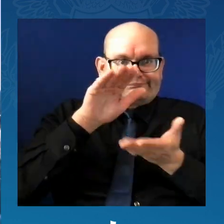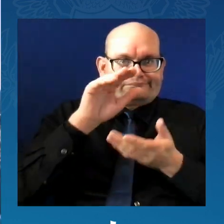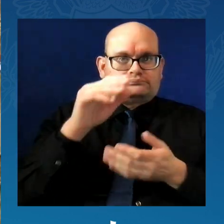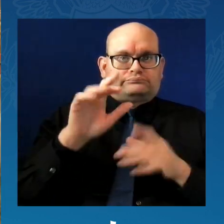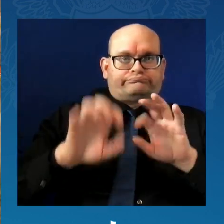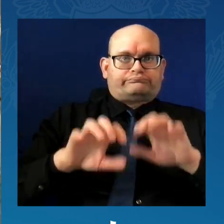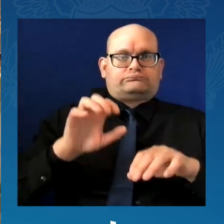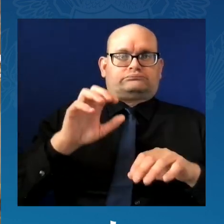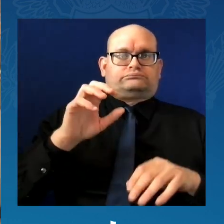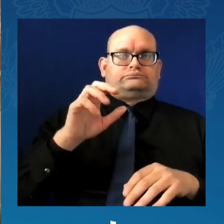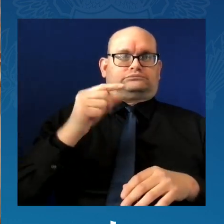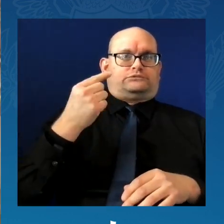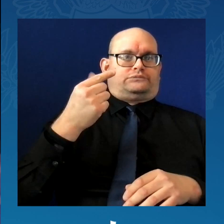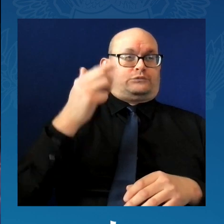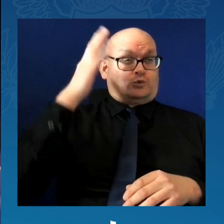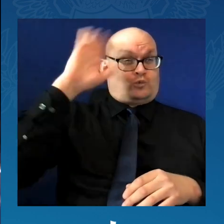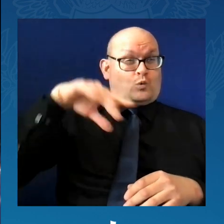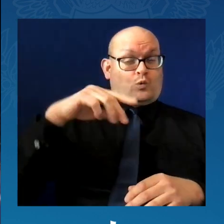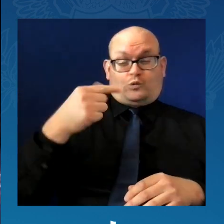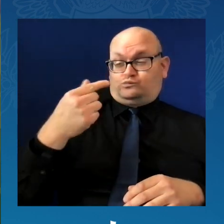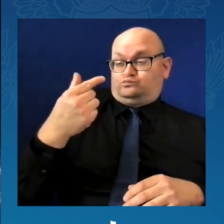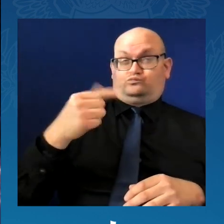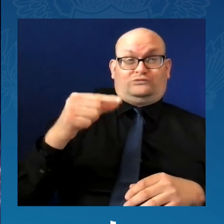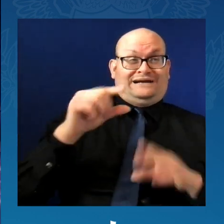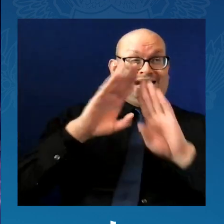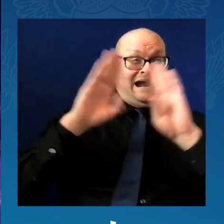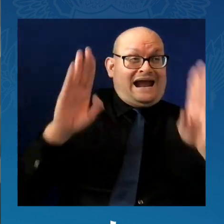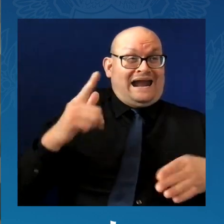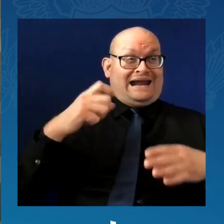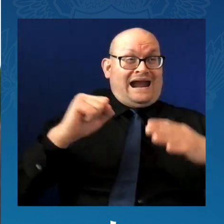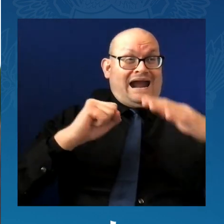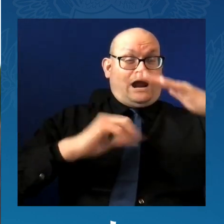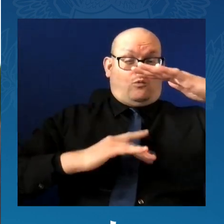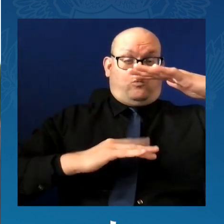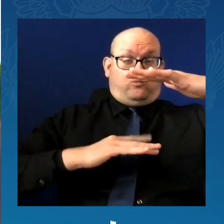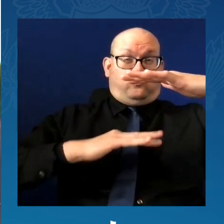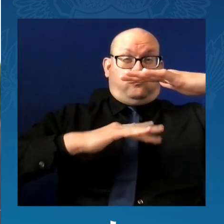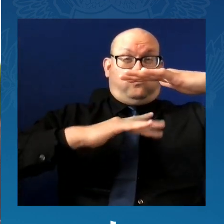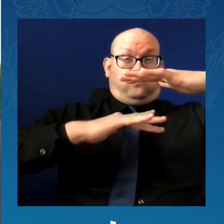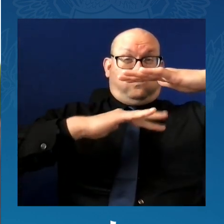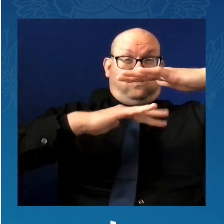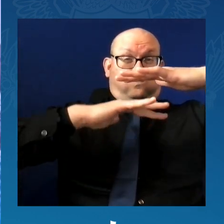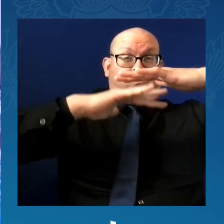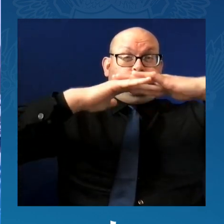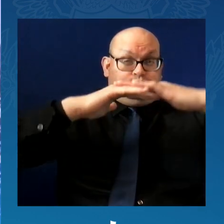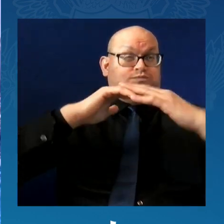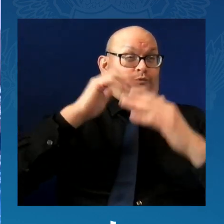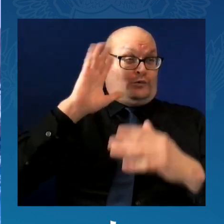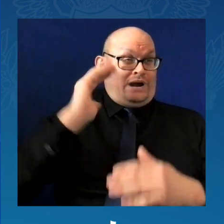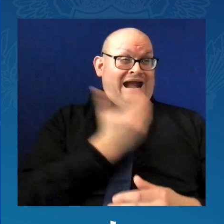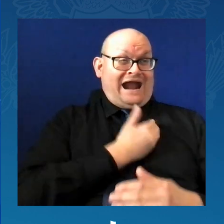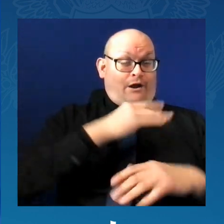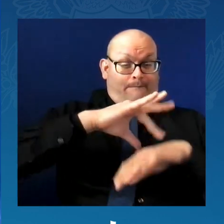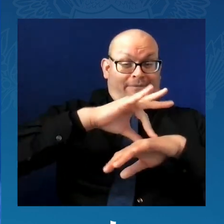and make data about our changing planet accessible to those who need it most. New satellites observing in the sky